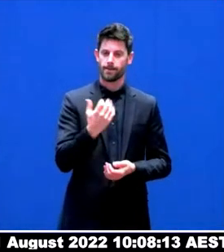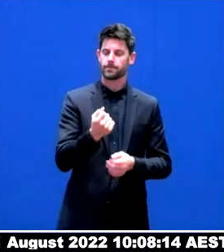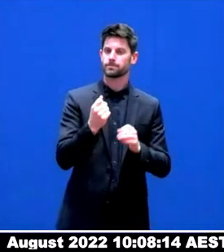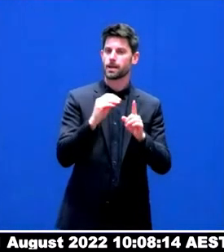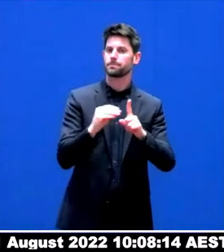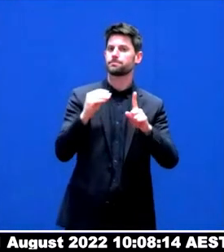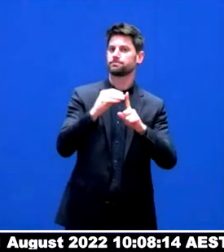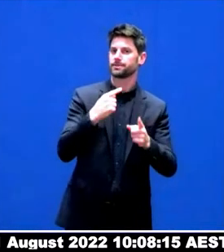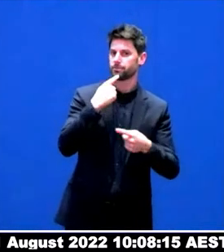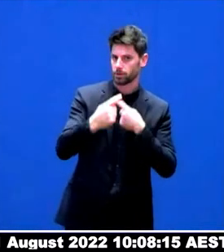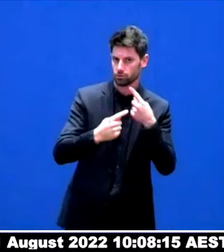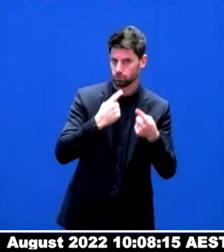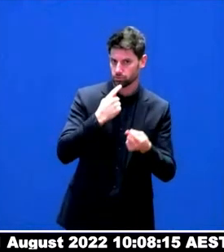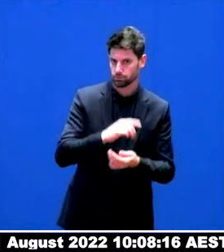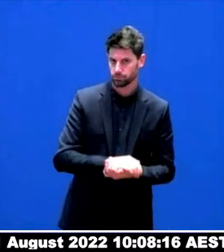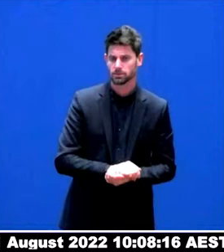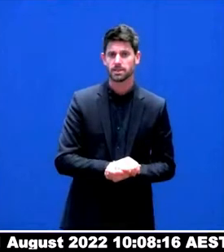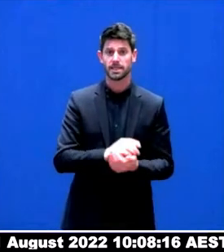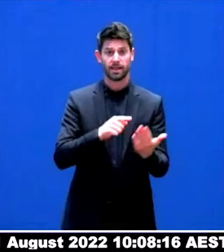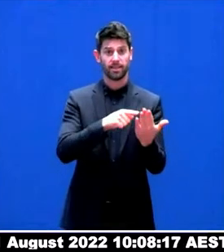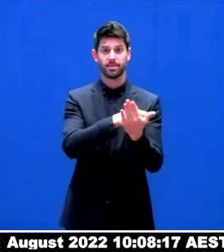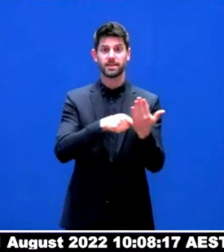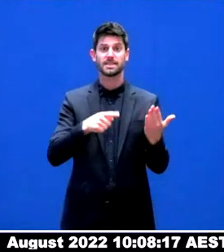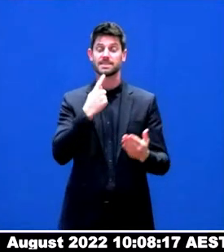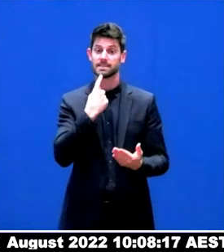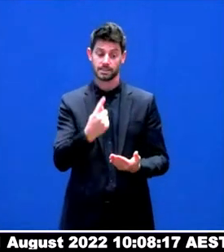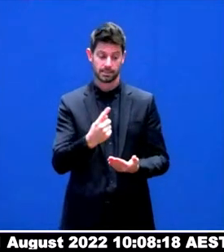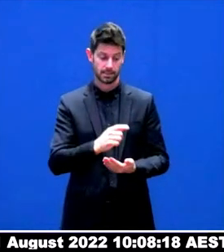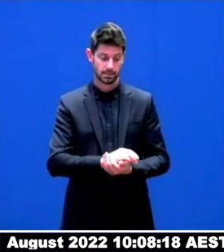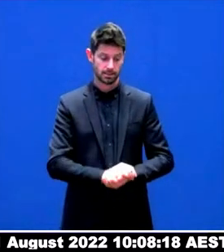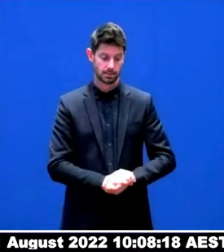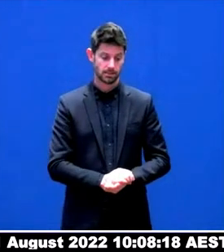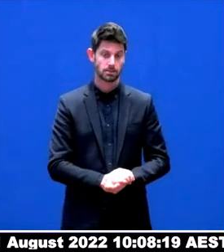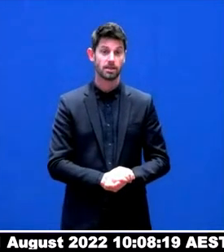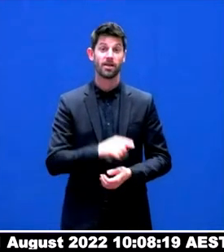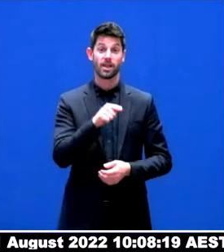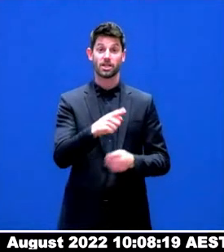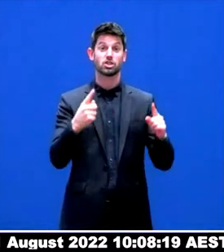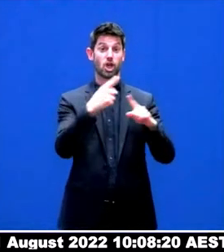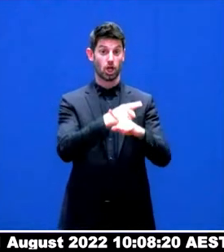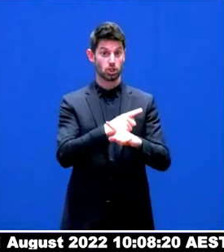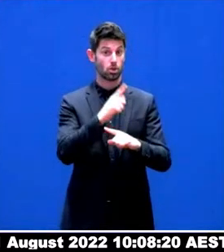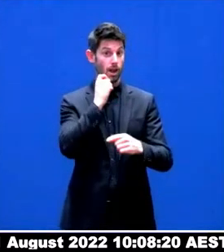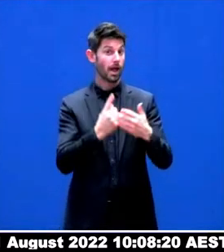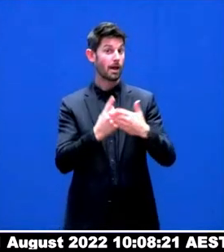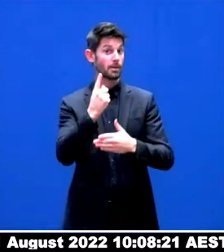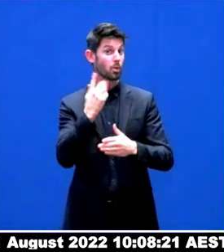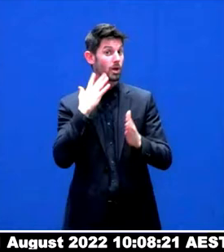So, where it says: "These changes are scheduled to come into effect in September 2022."